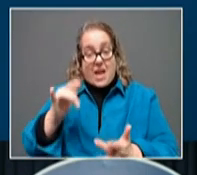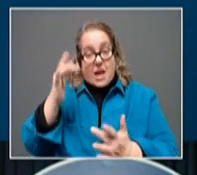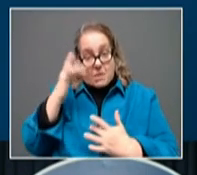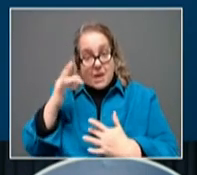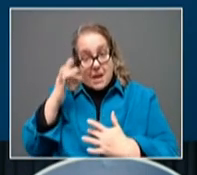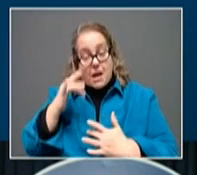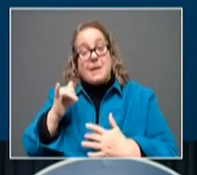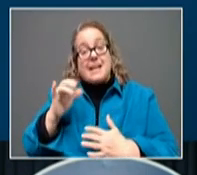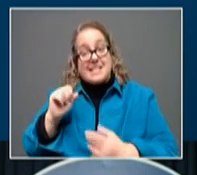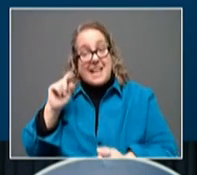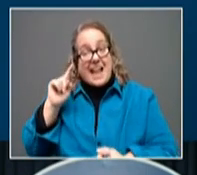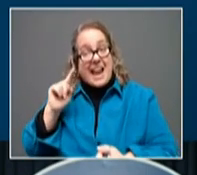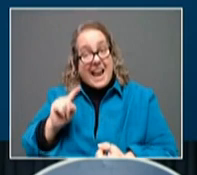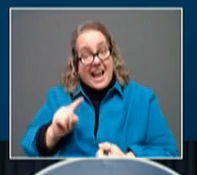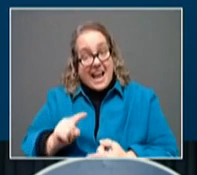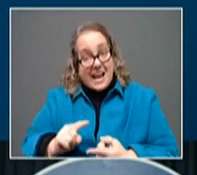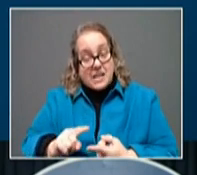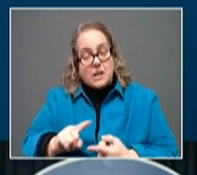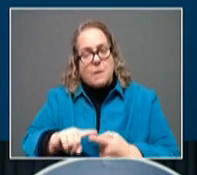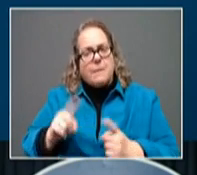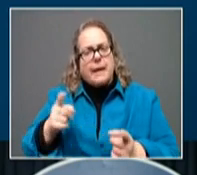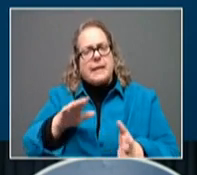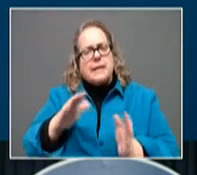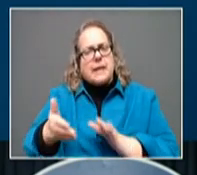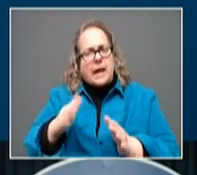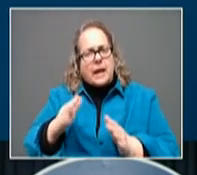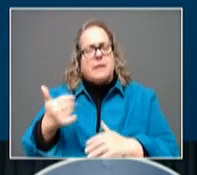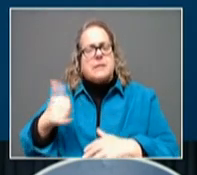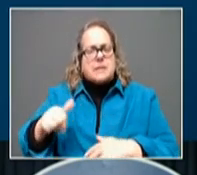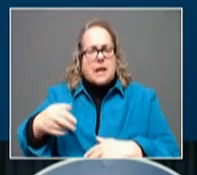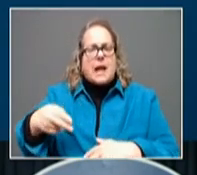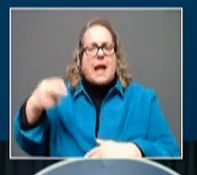toll is still significant. A lot of families still struggling. Uh, let's